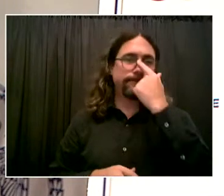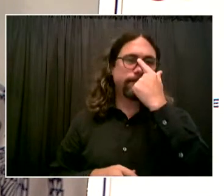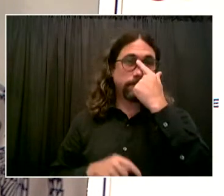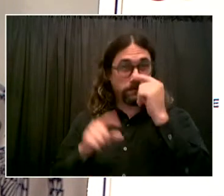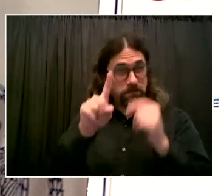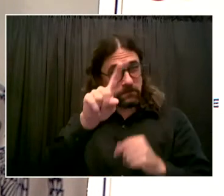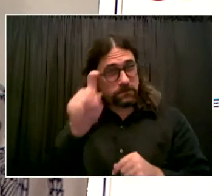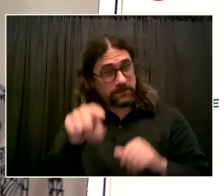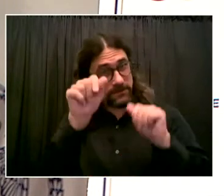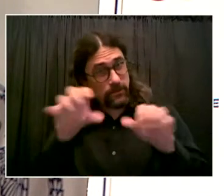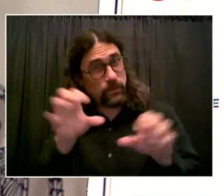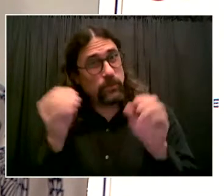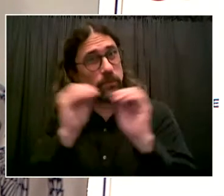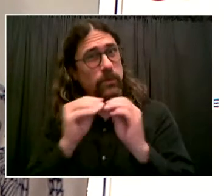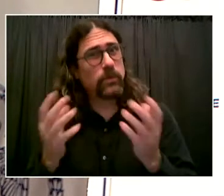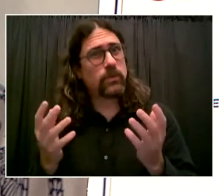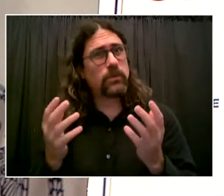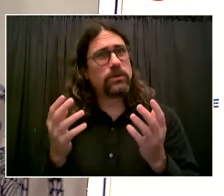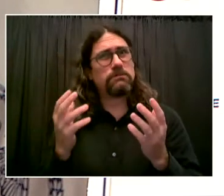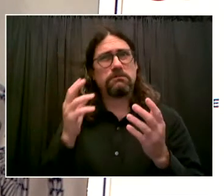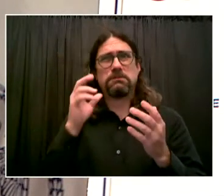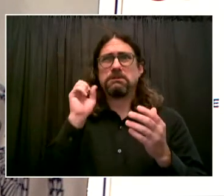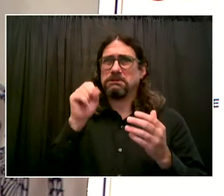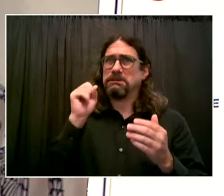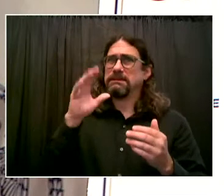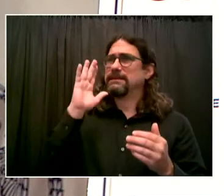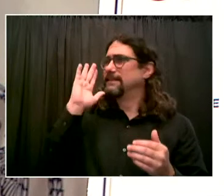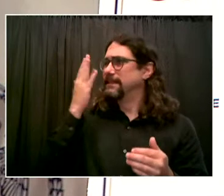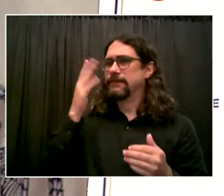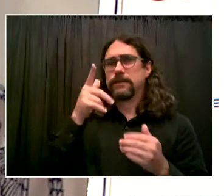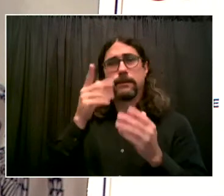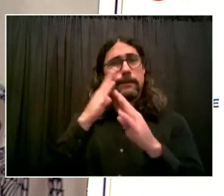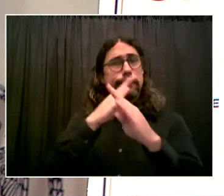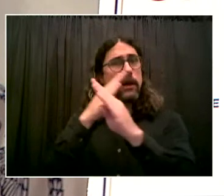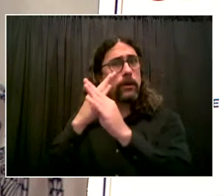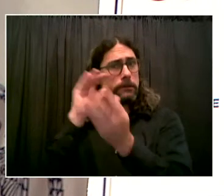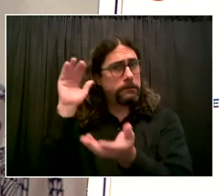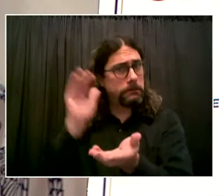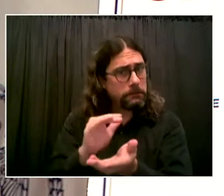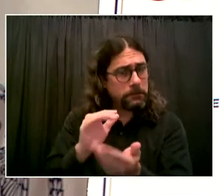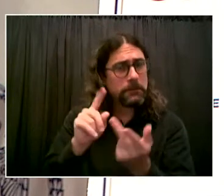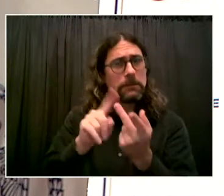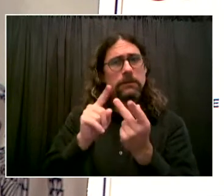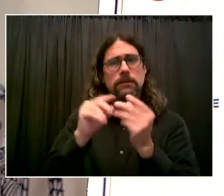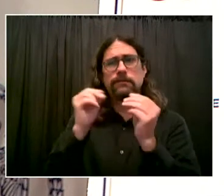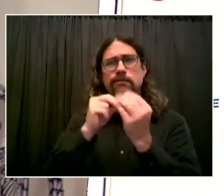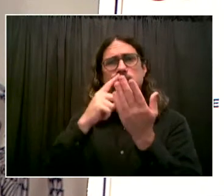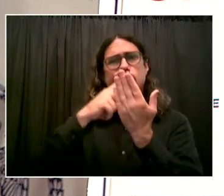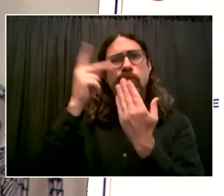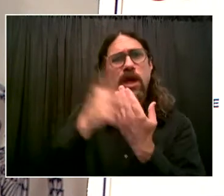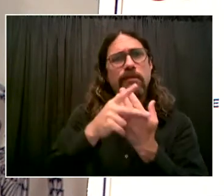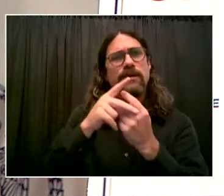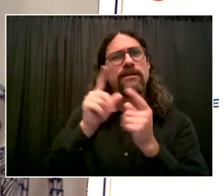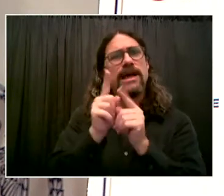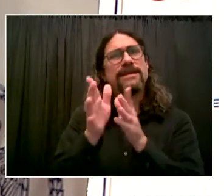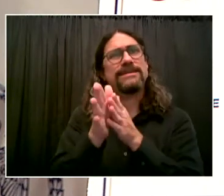WE MADE IT AS CONVENIENT AS POSSIBLE, WE'VE HAD ALL KINDS OF DIFFERENT OORTS